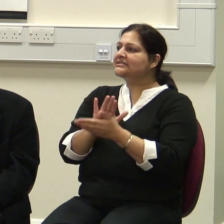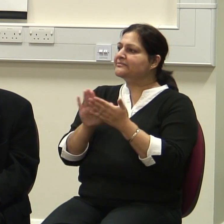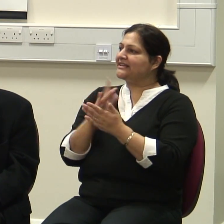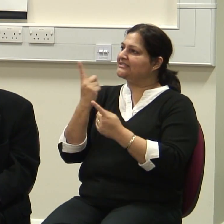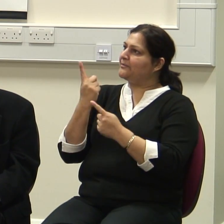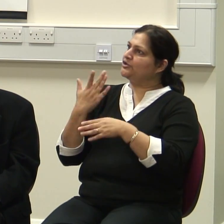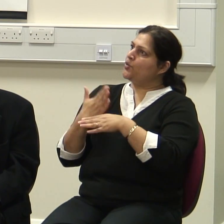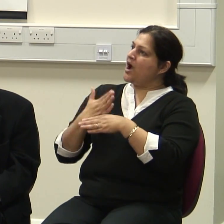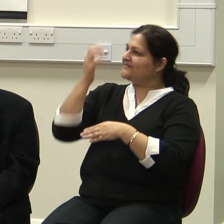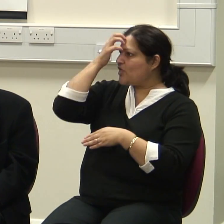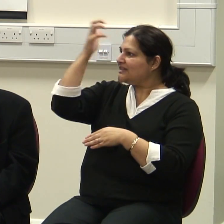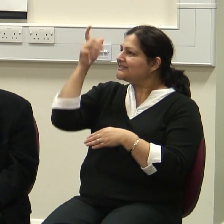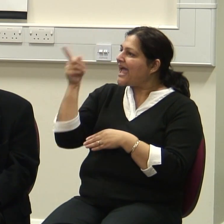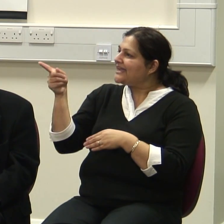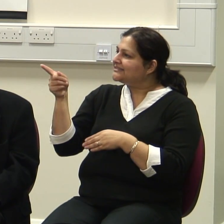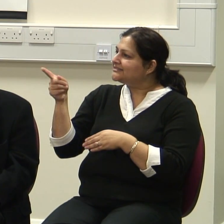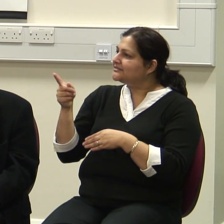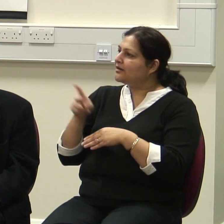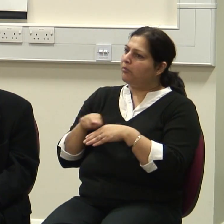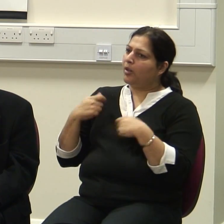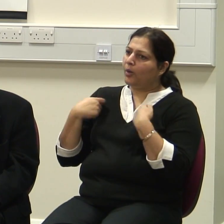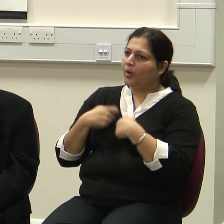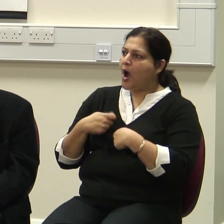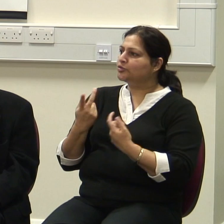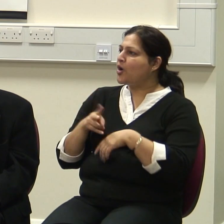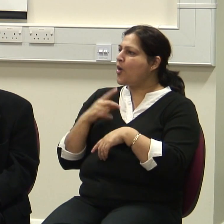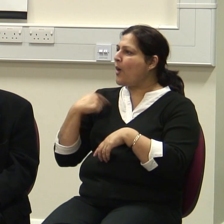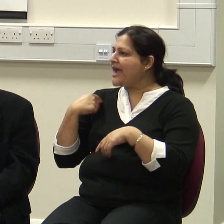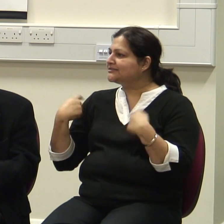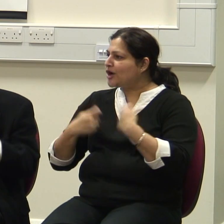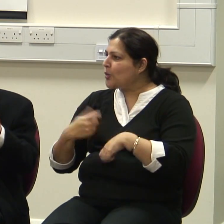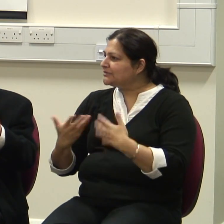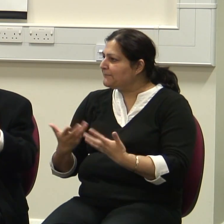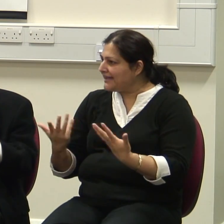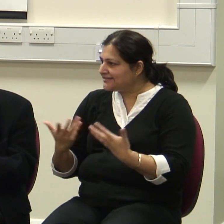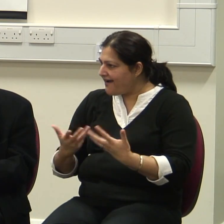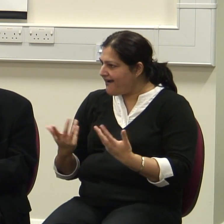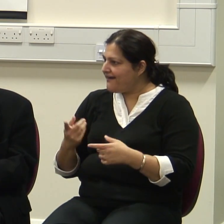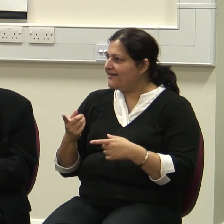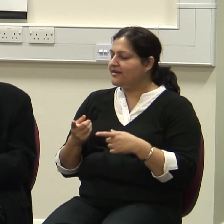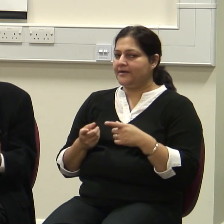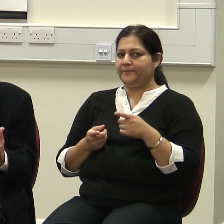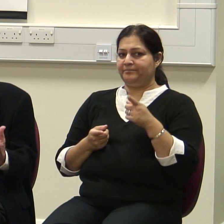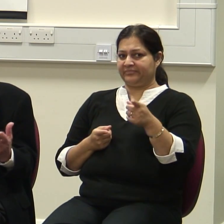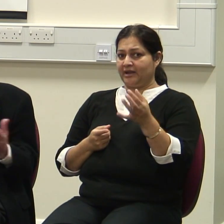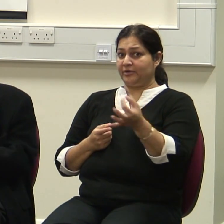is in a blue coat or in a white coat! But your question is insolvable because it cuts